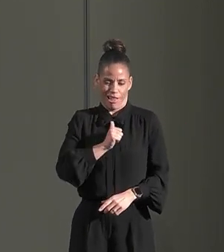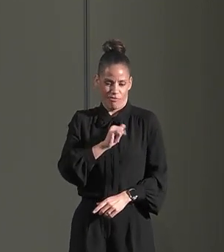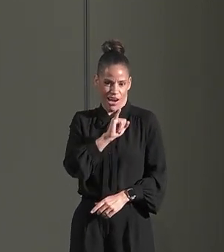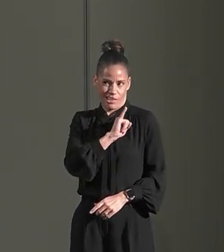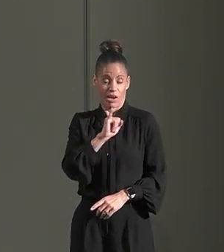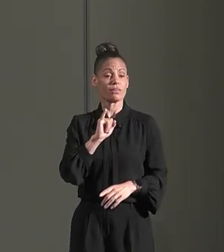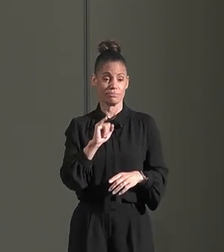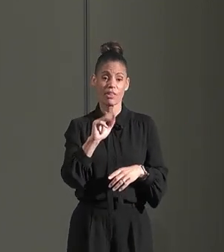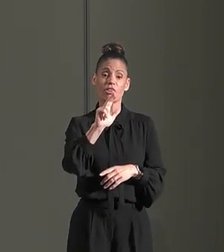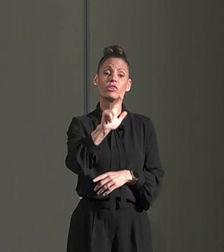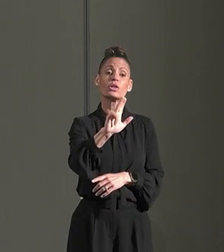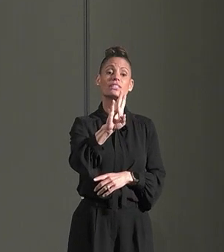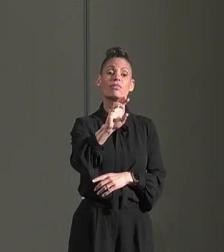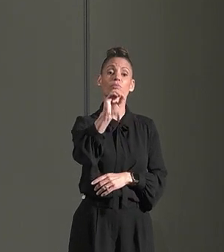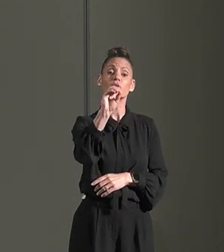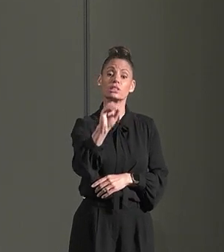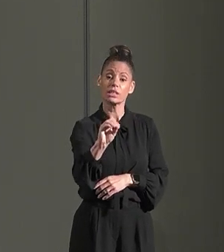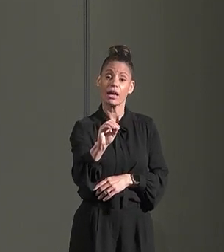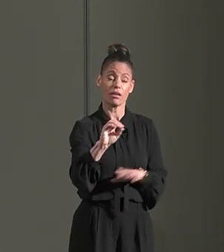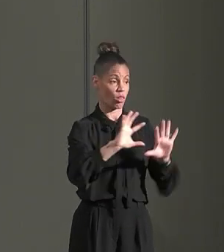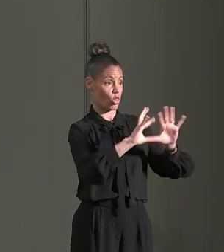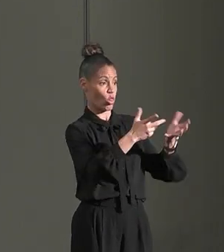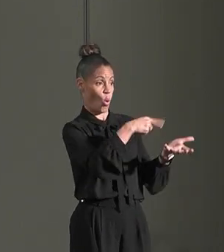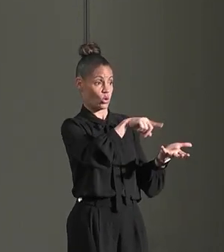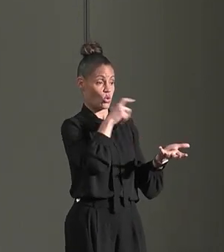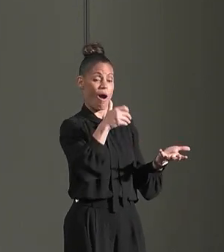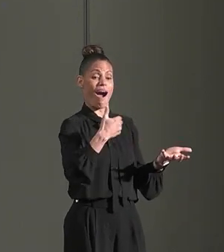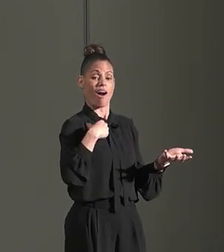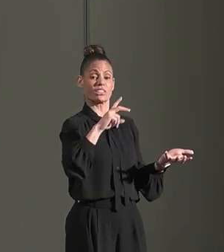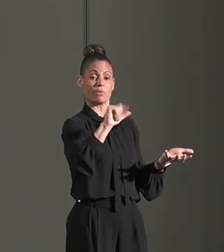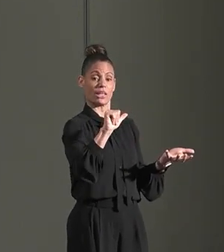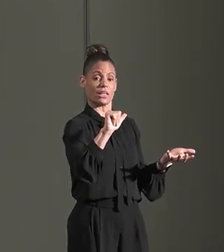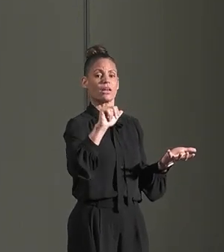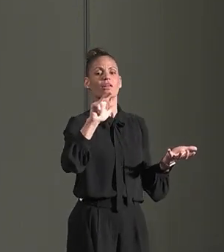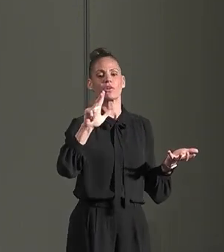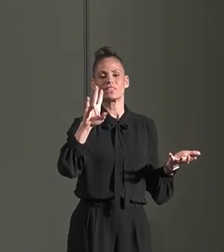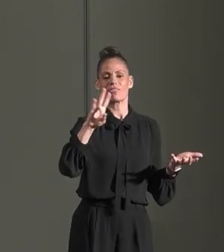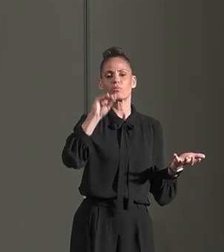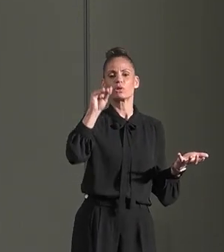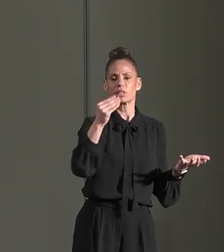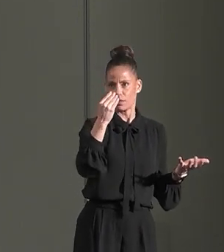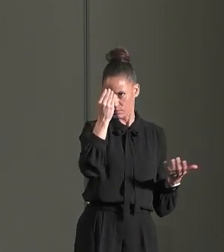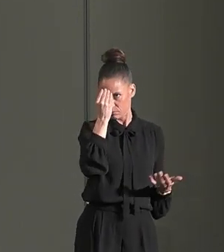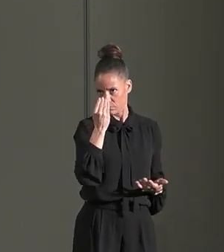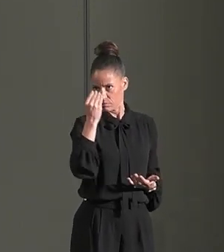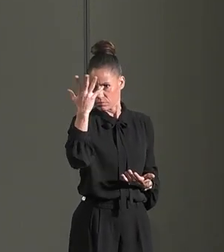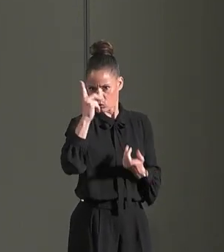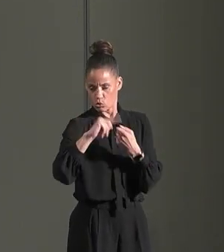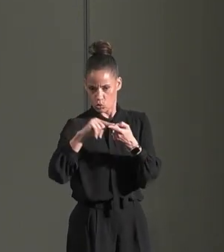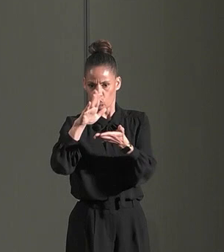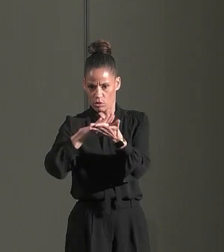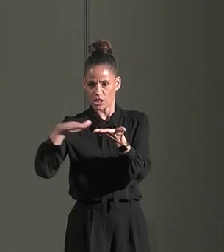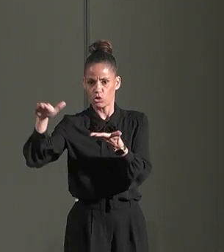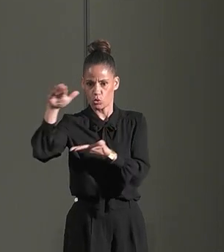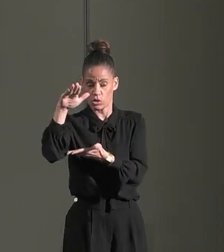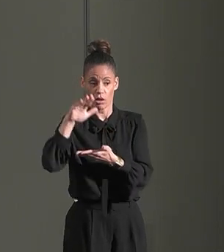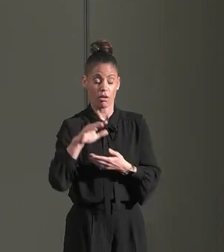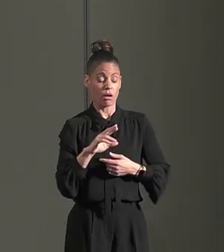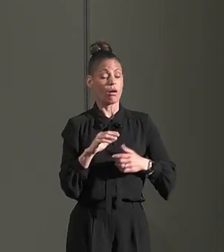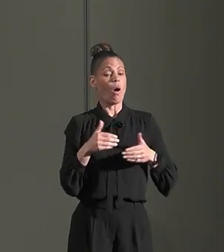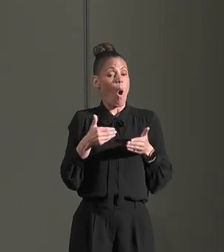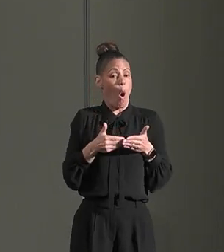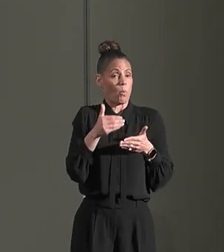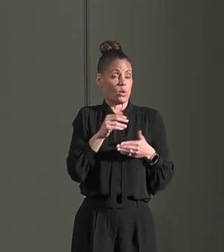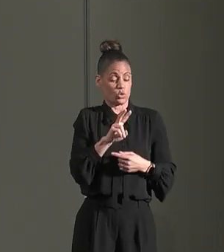students with a disability identify to the institution. Nearly 2/3 don't. Not students